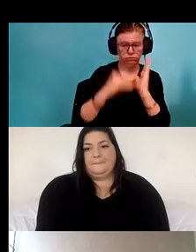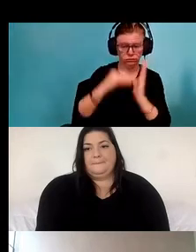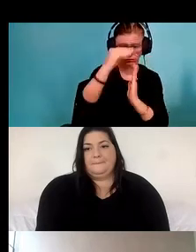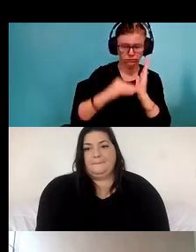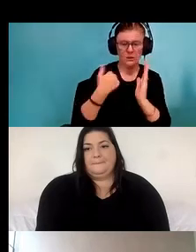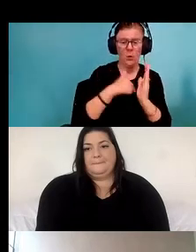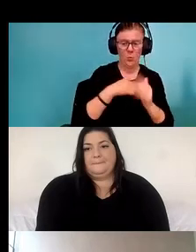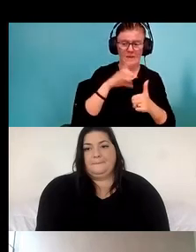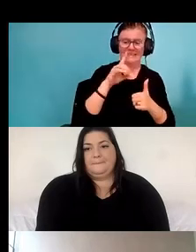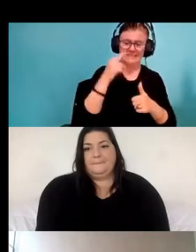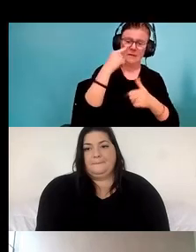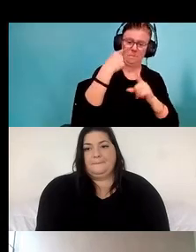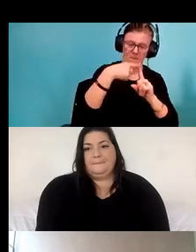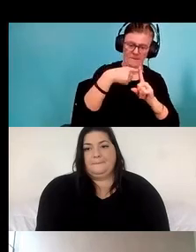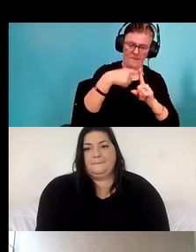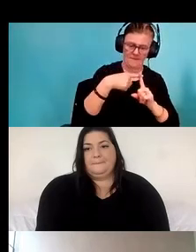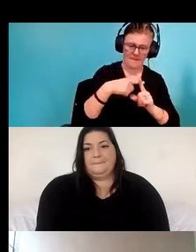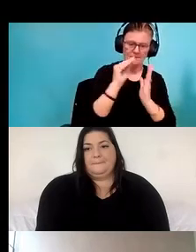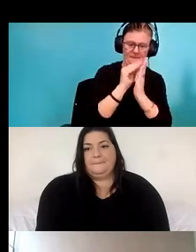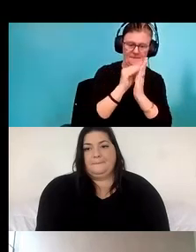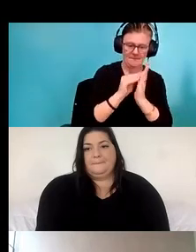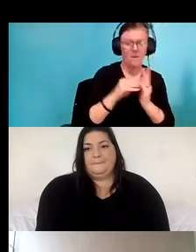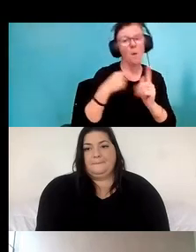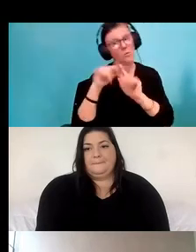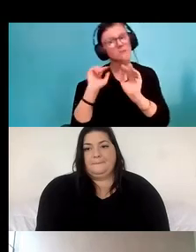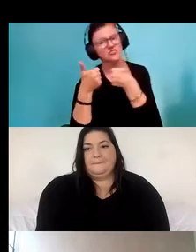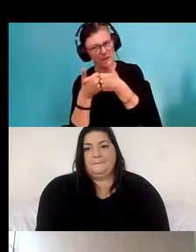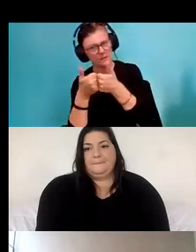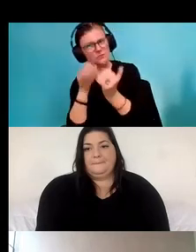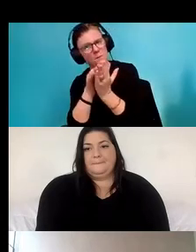and all of the challenges you face, and you're wondering